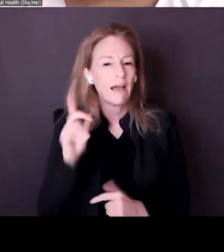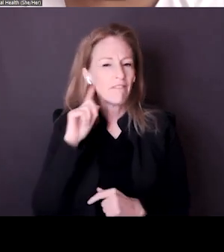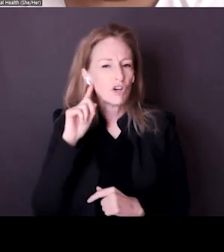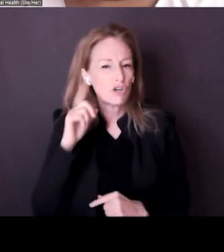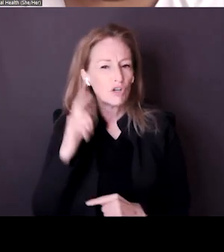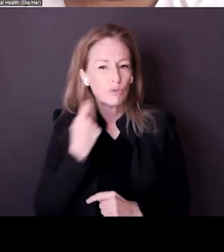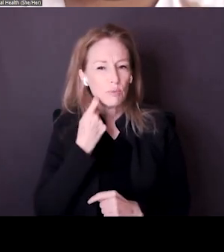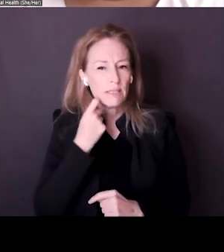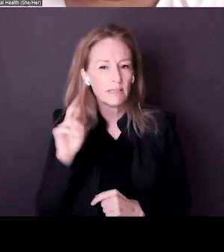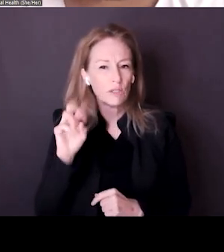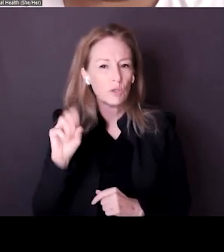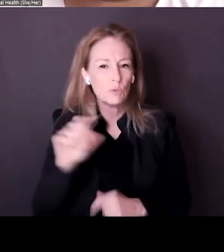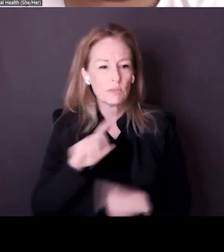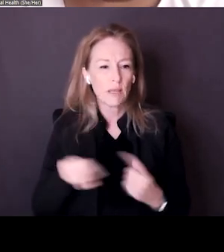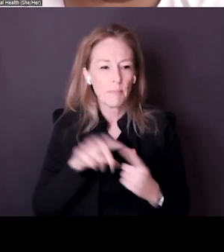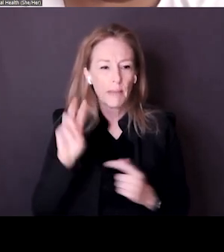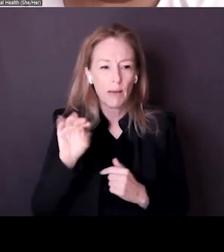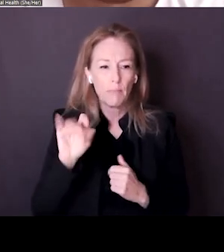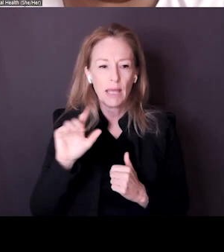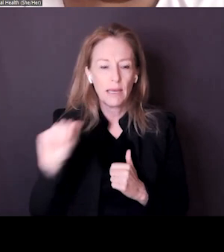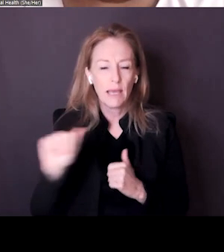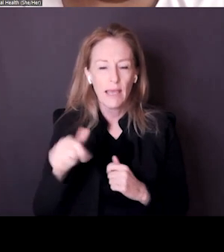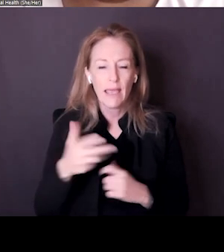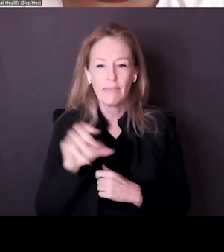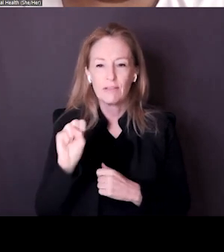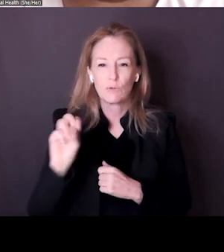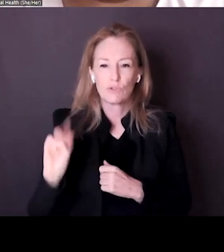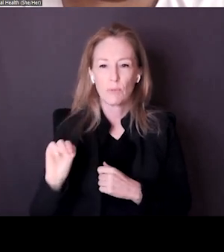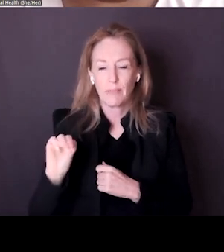META AND THE SOCIAL PLATFORMS AND THEIR IMPACT ON YOUTH MENTAL